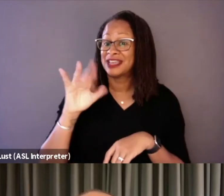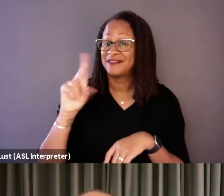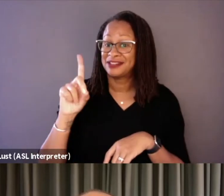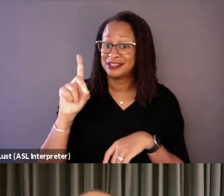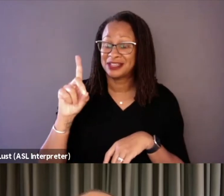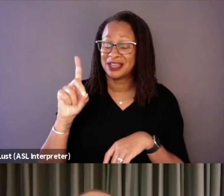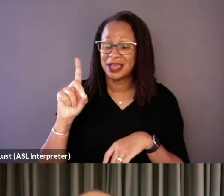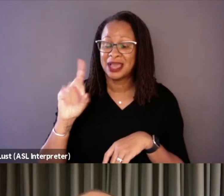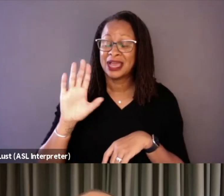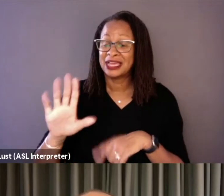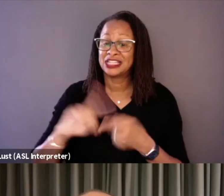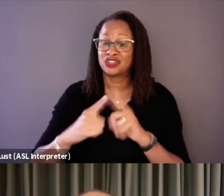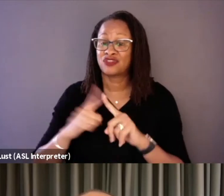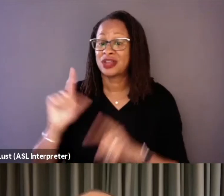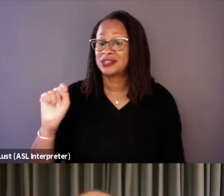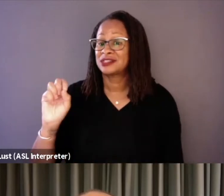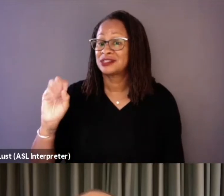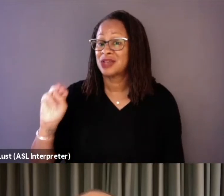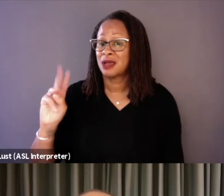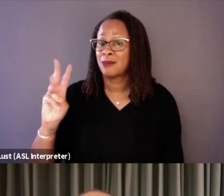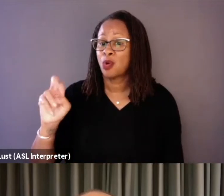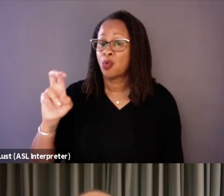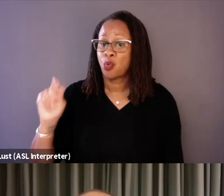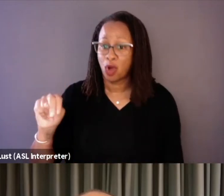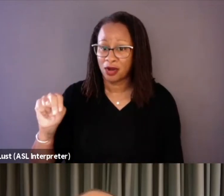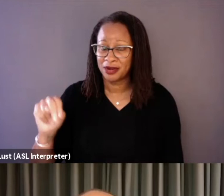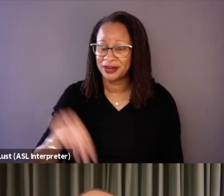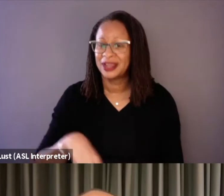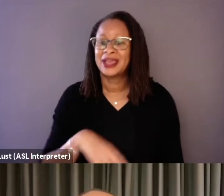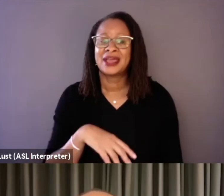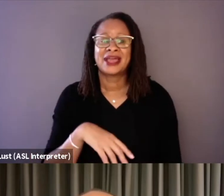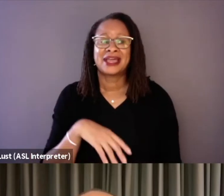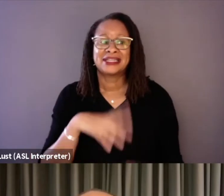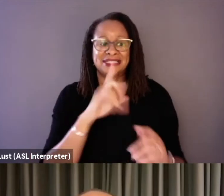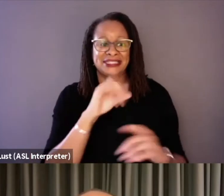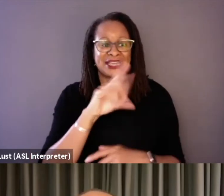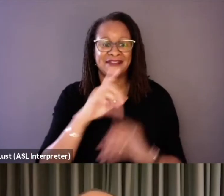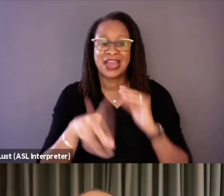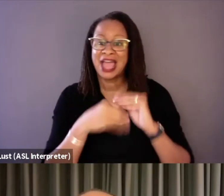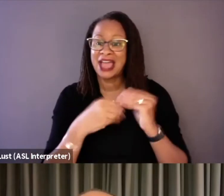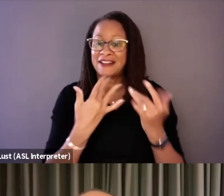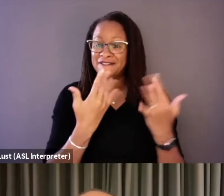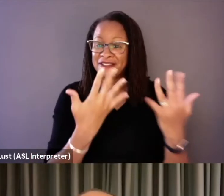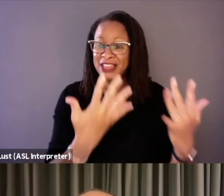Tom Warren took then David then painted the flames on and added the collage of the maps